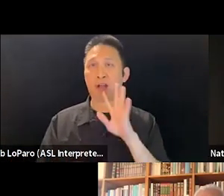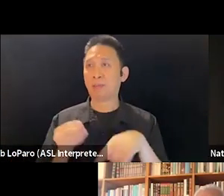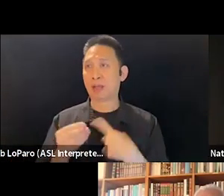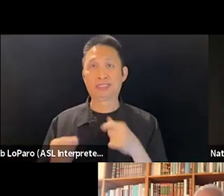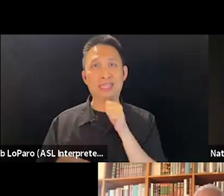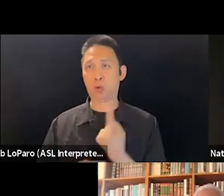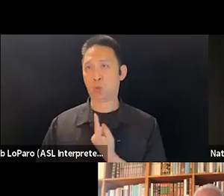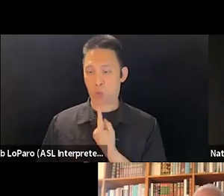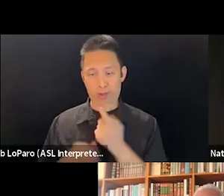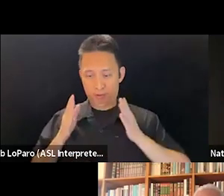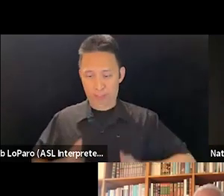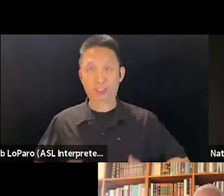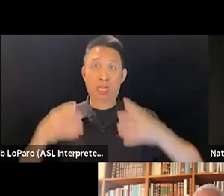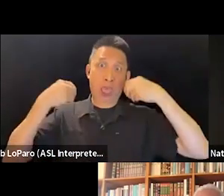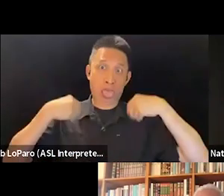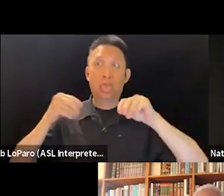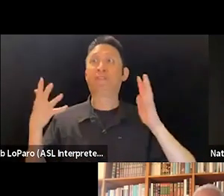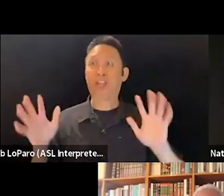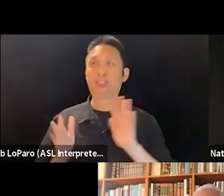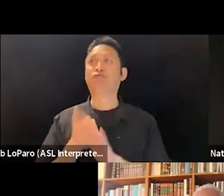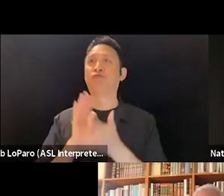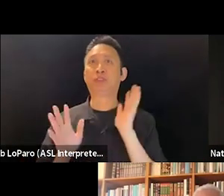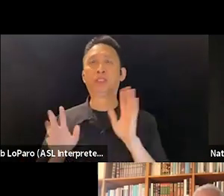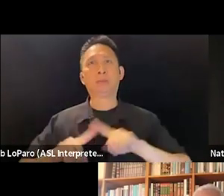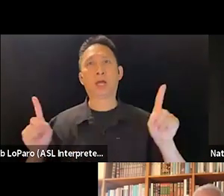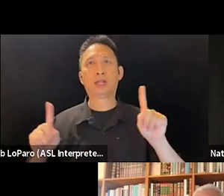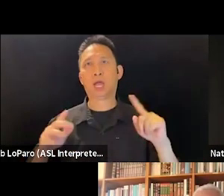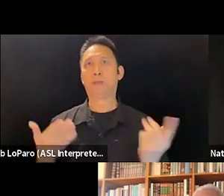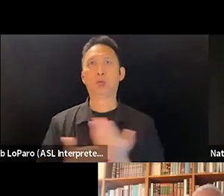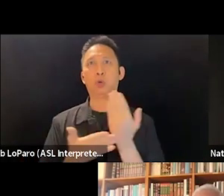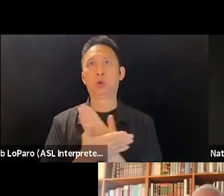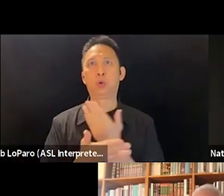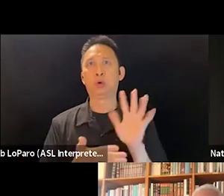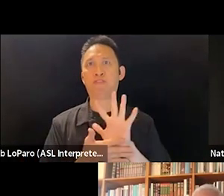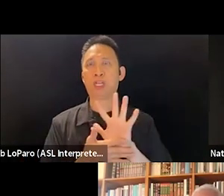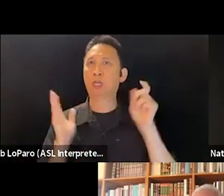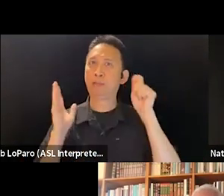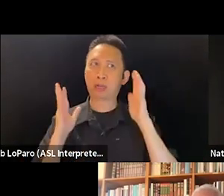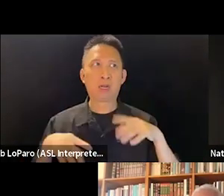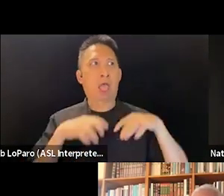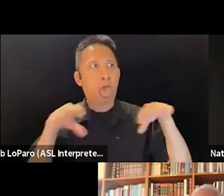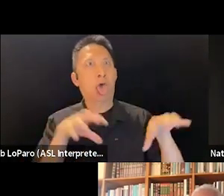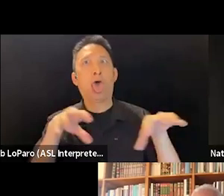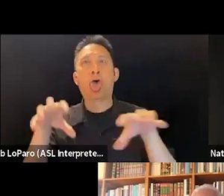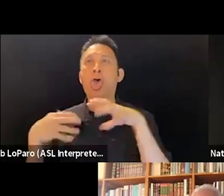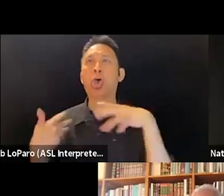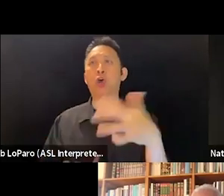And what do you do when you're an emerging filmmaker and you go and you do everything and you have a finished documentary, then what?